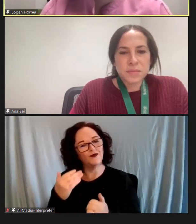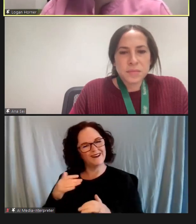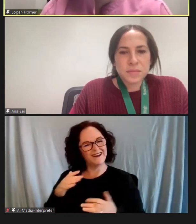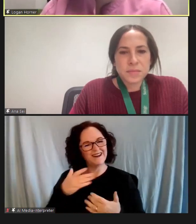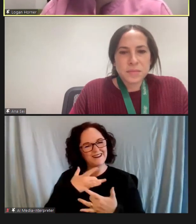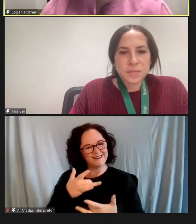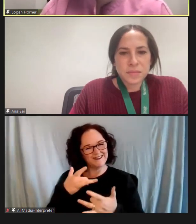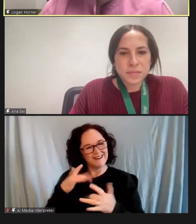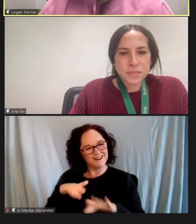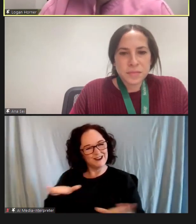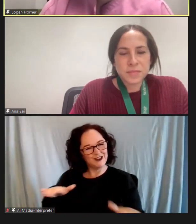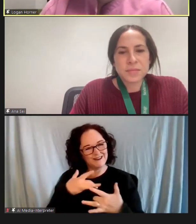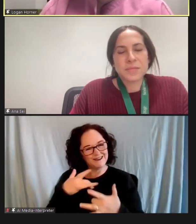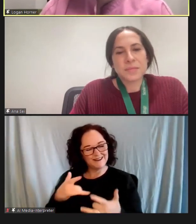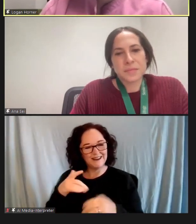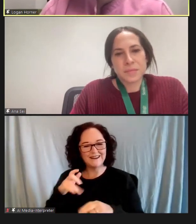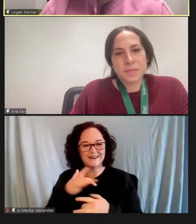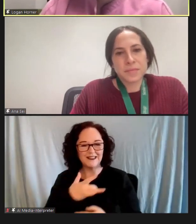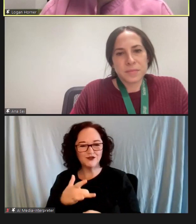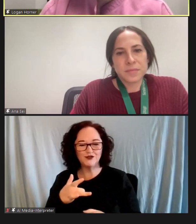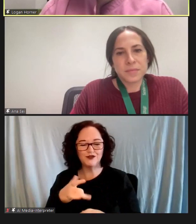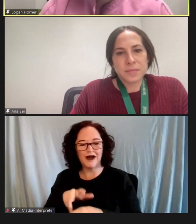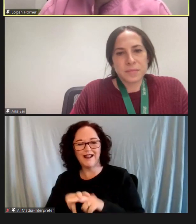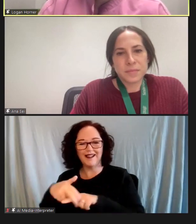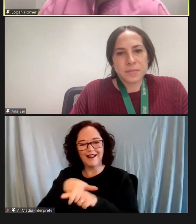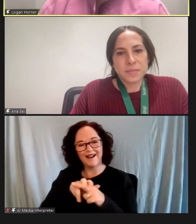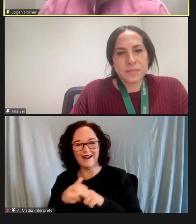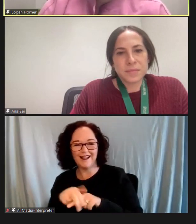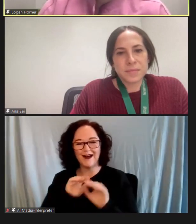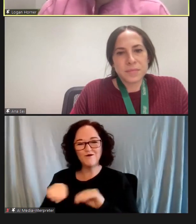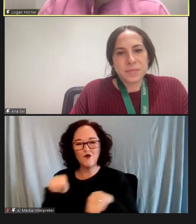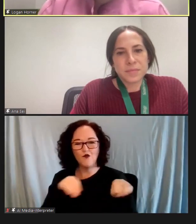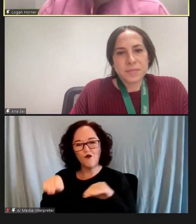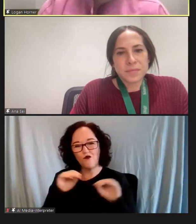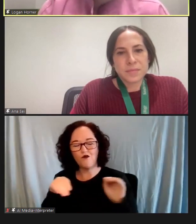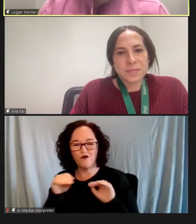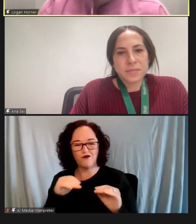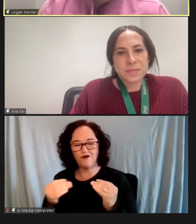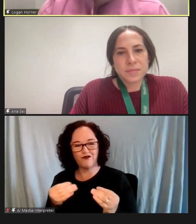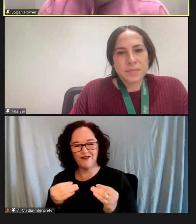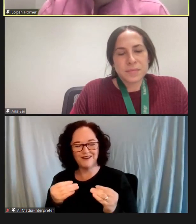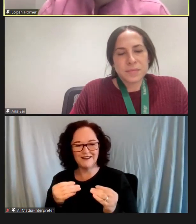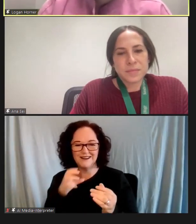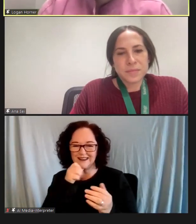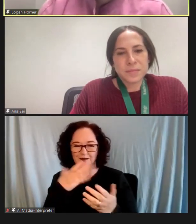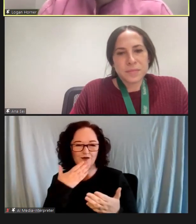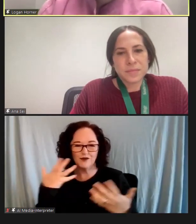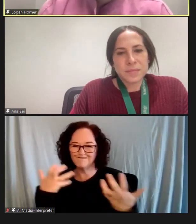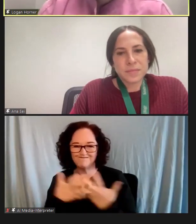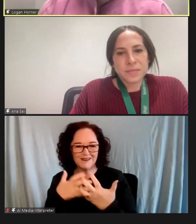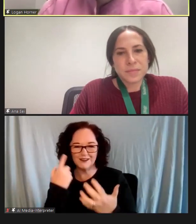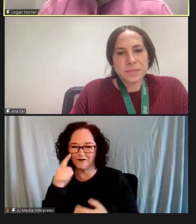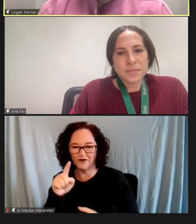breakdowns using that equipment than we